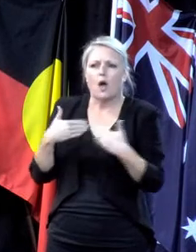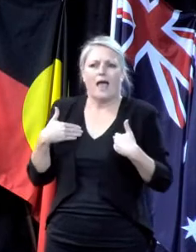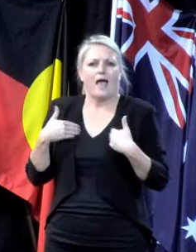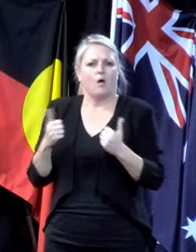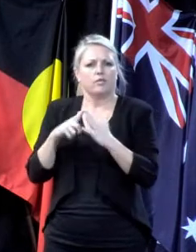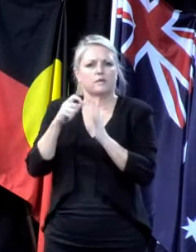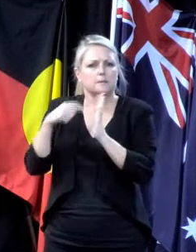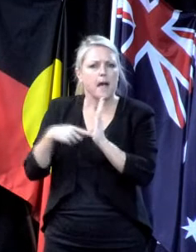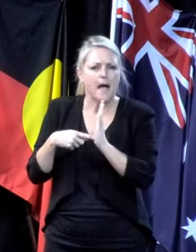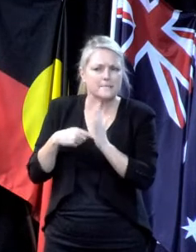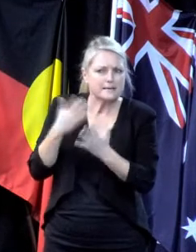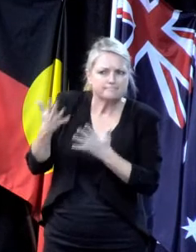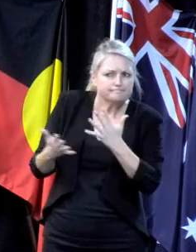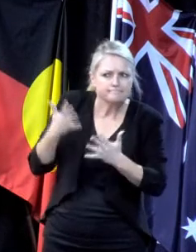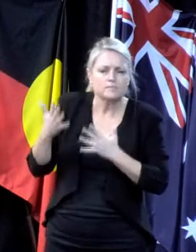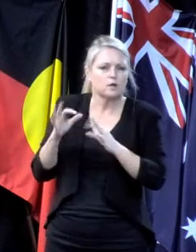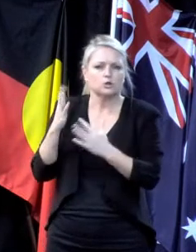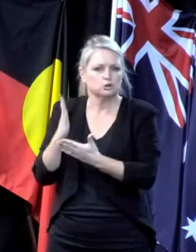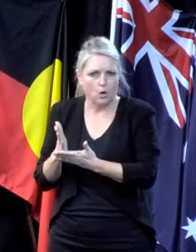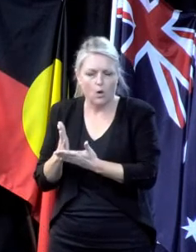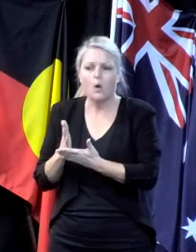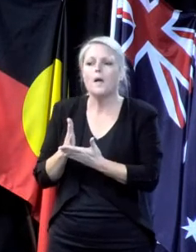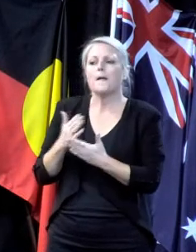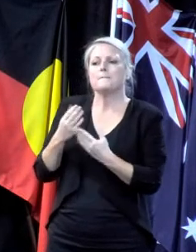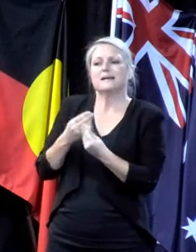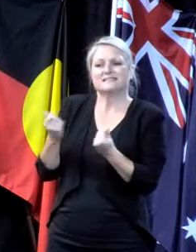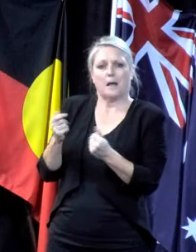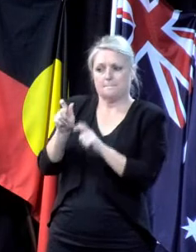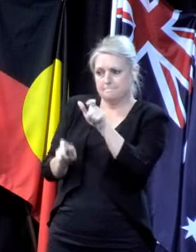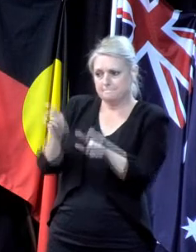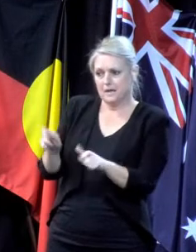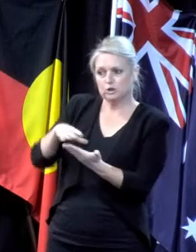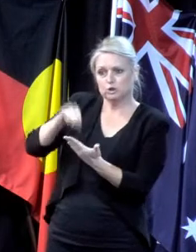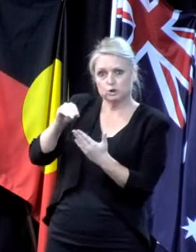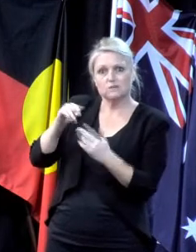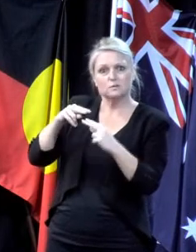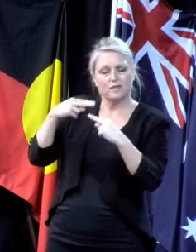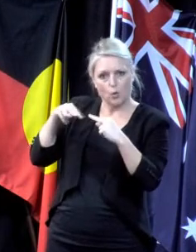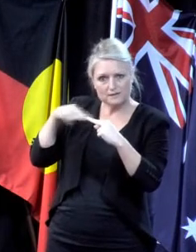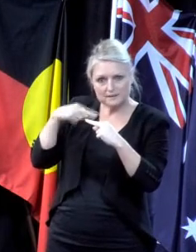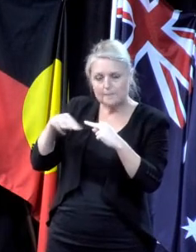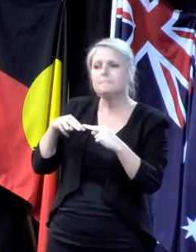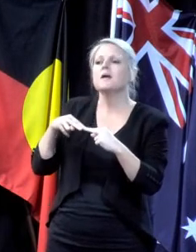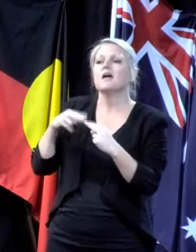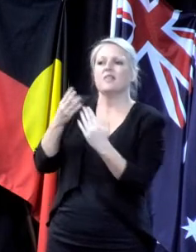for our students with autism who go on the waiting list receive public access to pediatricians and psychologists